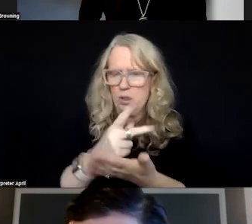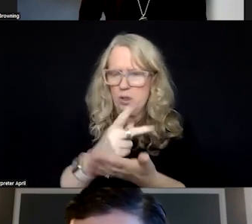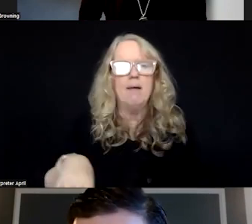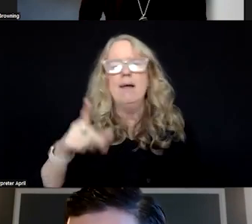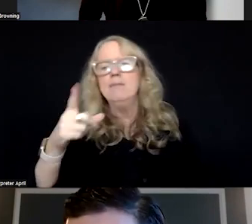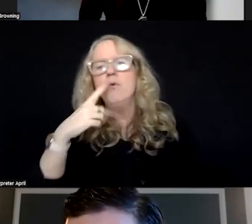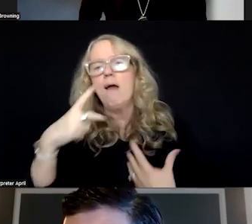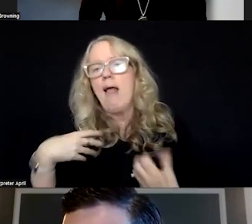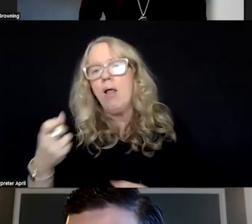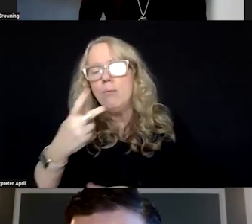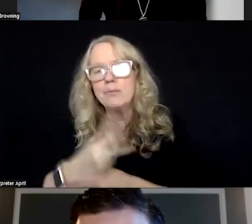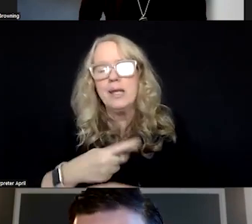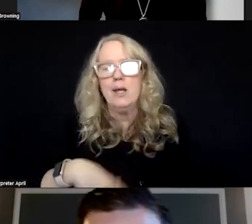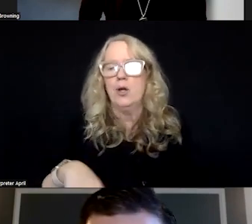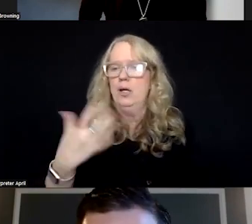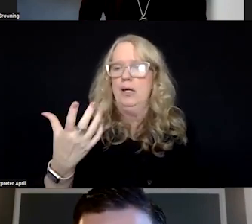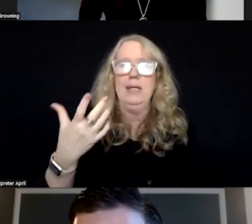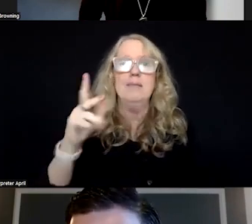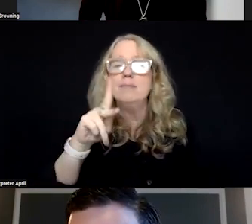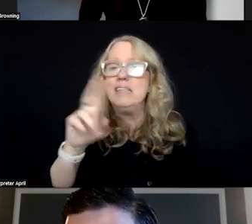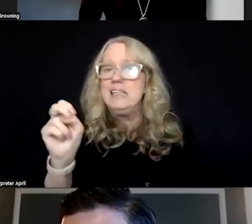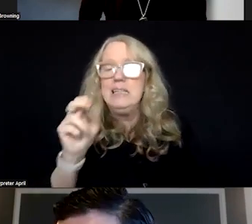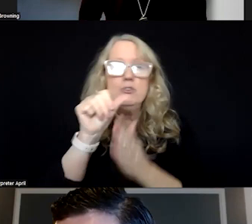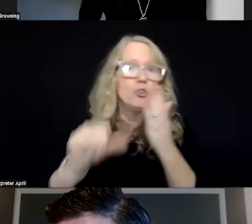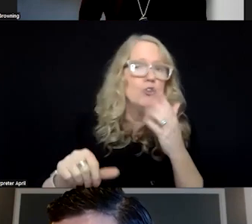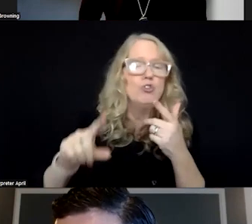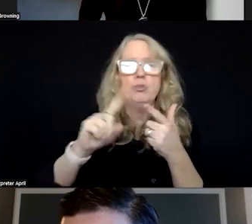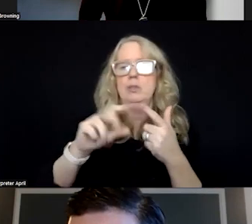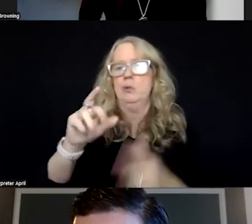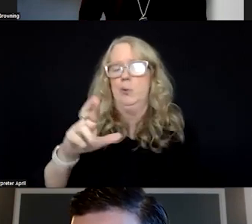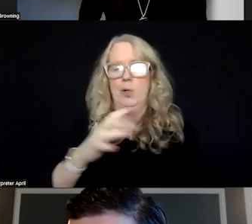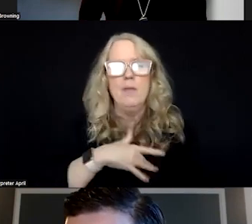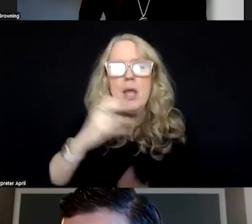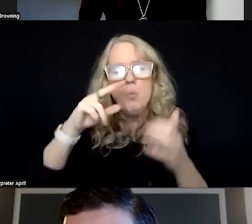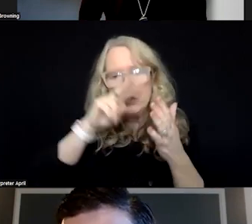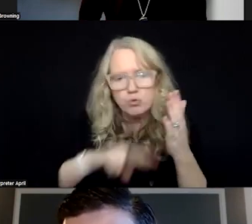IF YOU NEED A KNEE SURGERY OR HEART, THEY LOOK AT THE HEALTHCARE